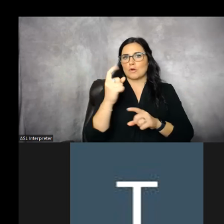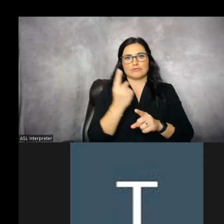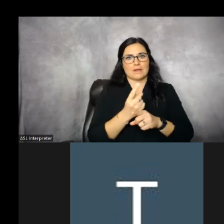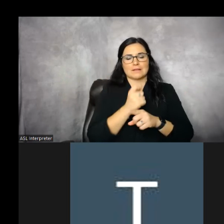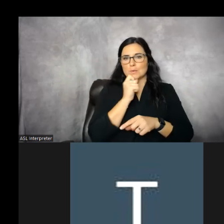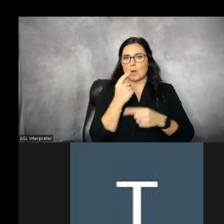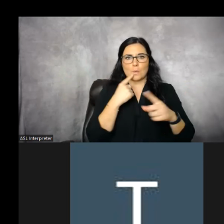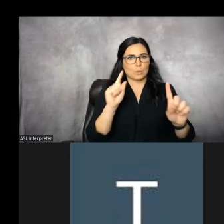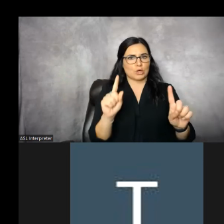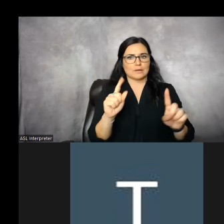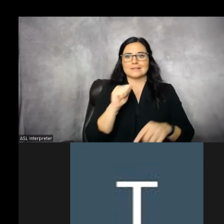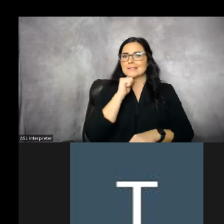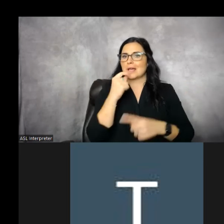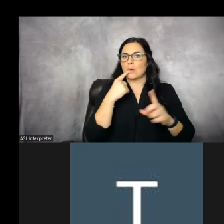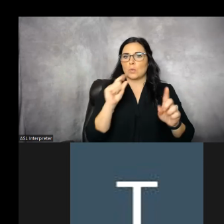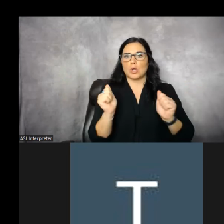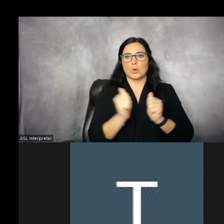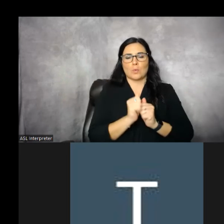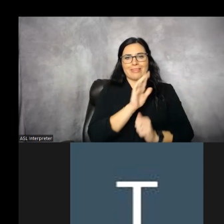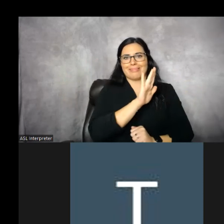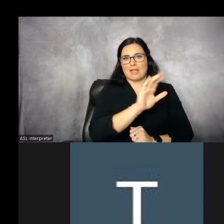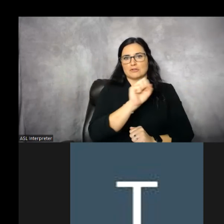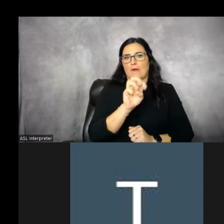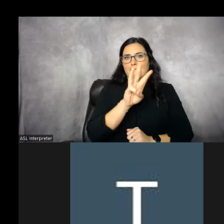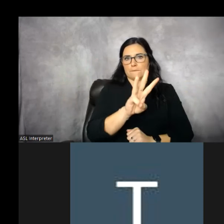So, it doesn't work with the software that they use to get access.